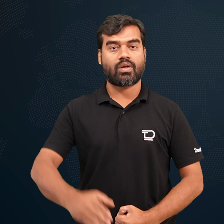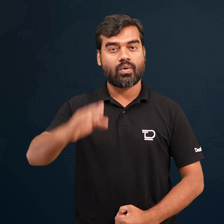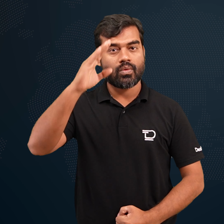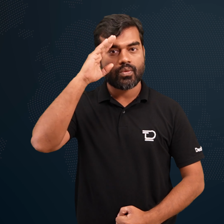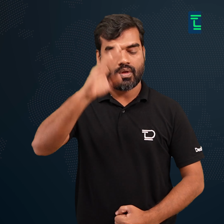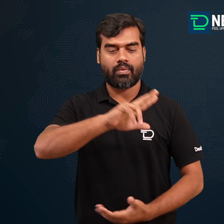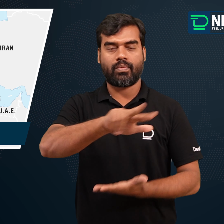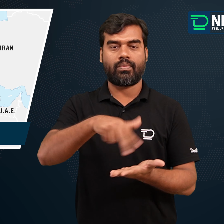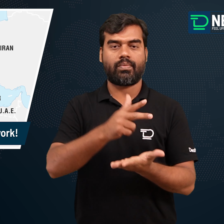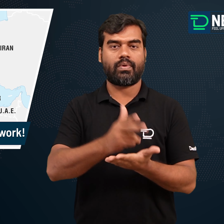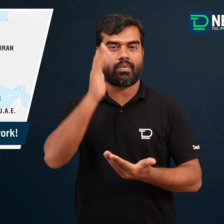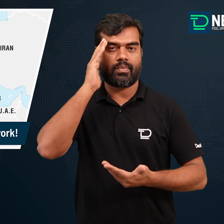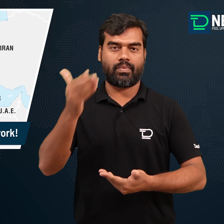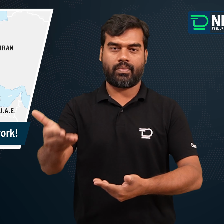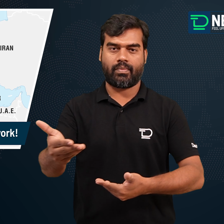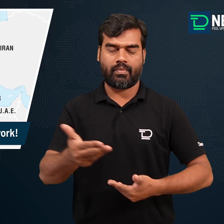Hi, welcome to Deaf Talks News.